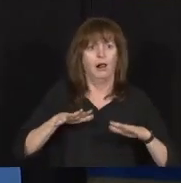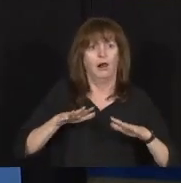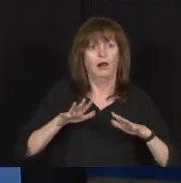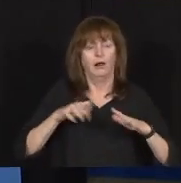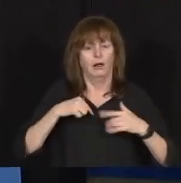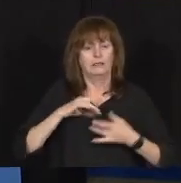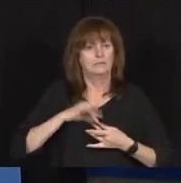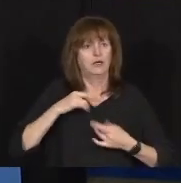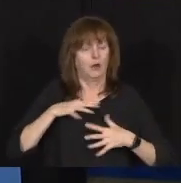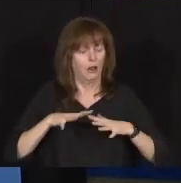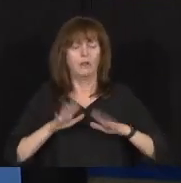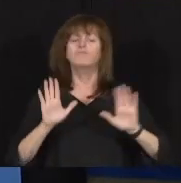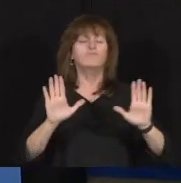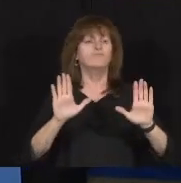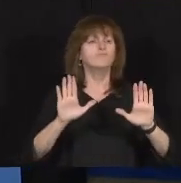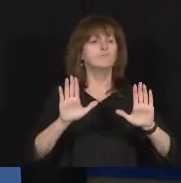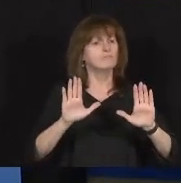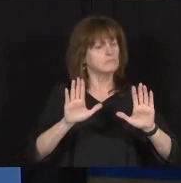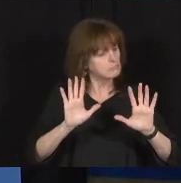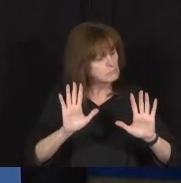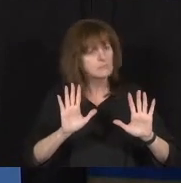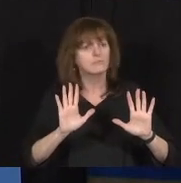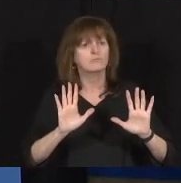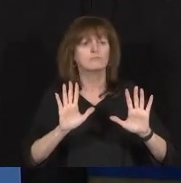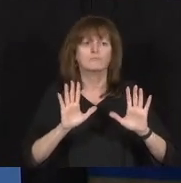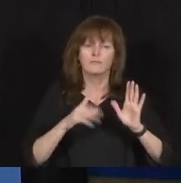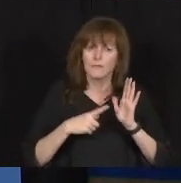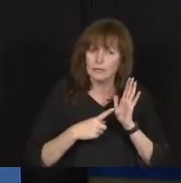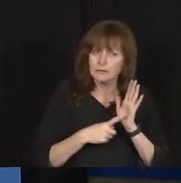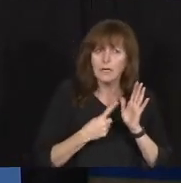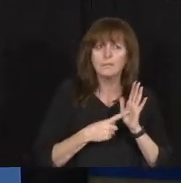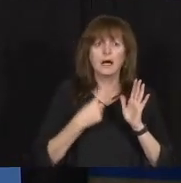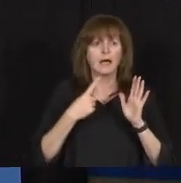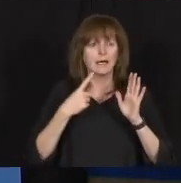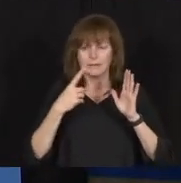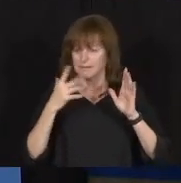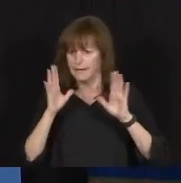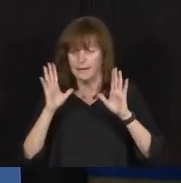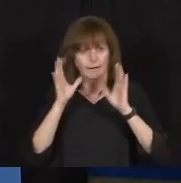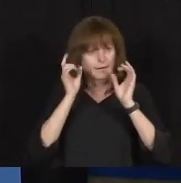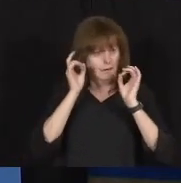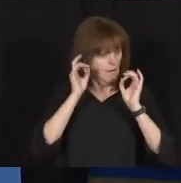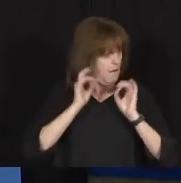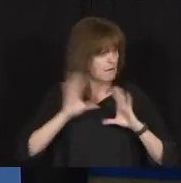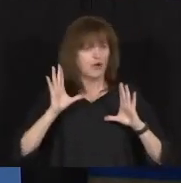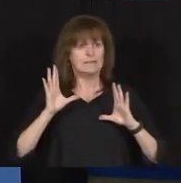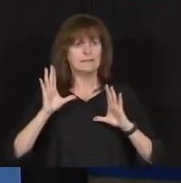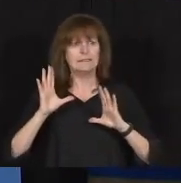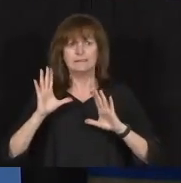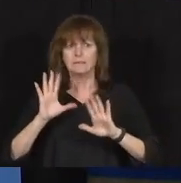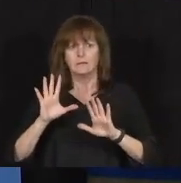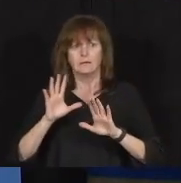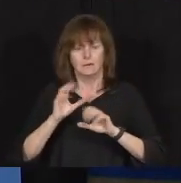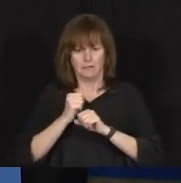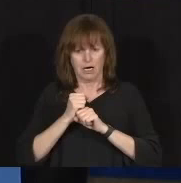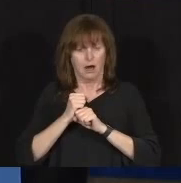s that it often leads to extraordinary stories. O ne of the most inspiring things that I have witnessed since the start of this outbreak,